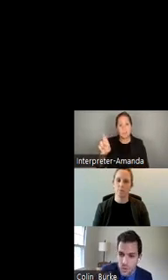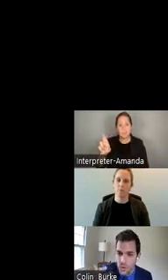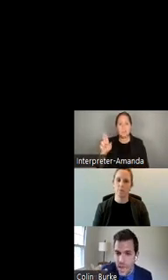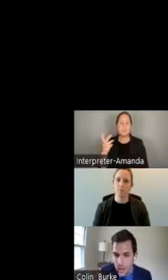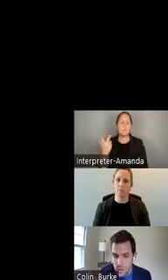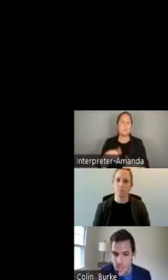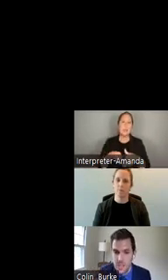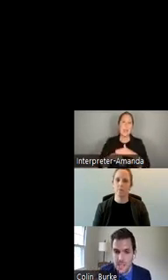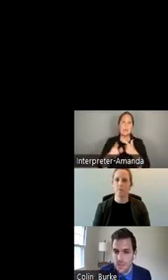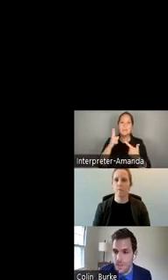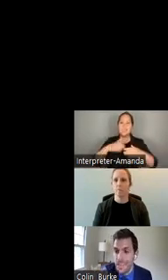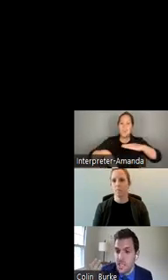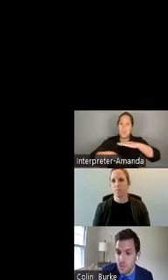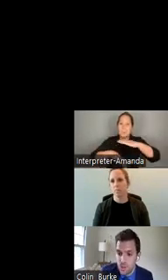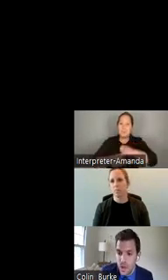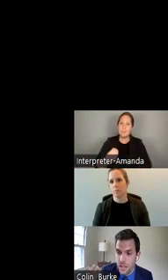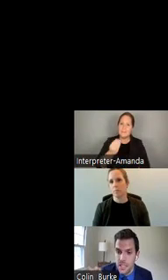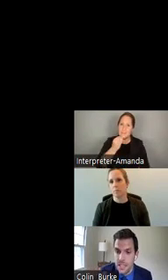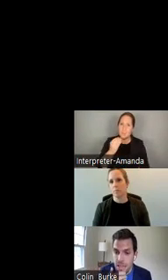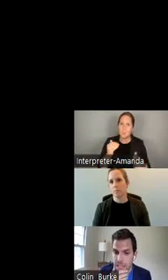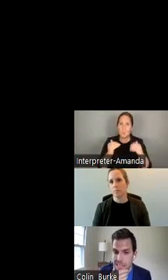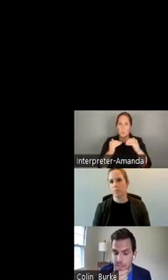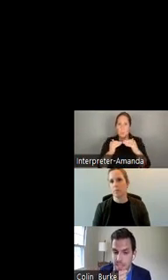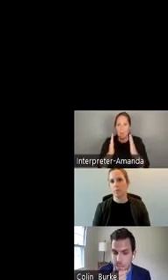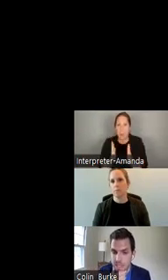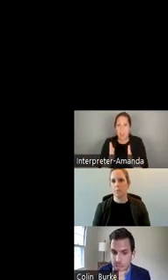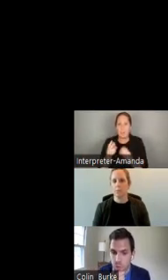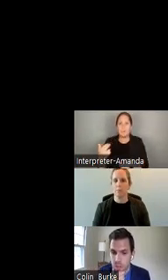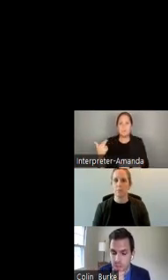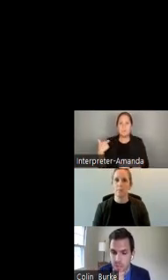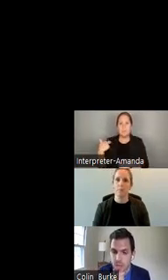food housing Etc spirituality and connectedness if that's something that's important to them